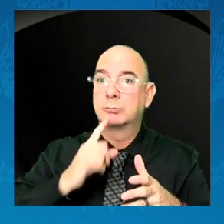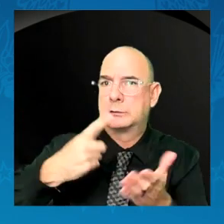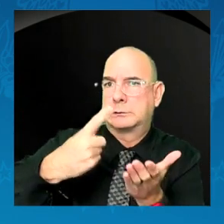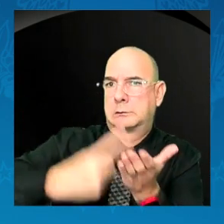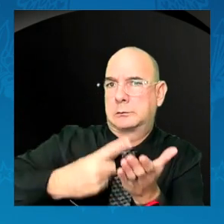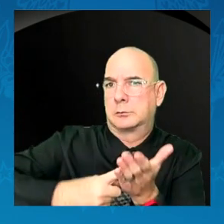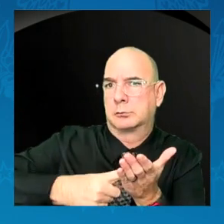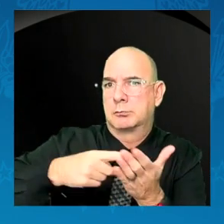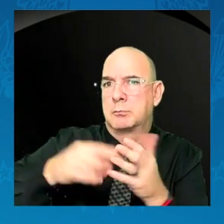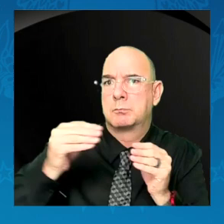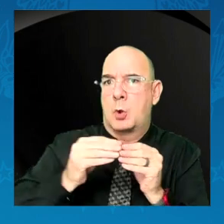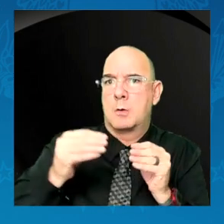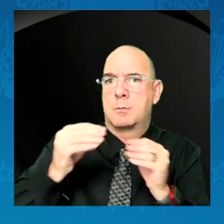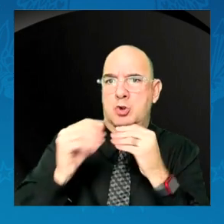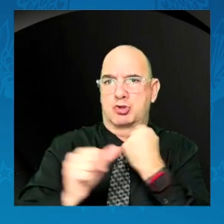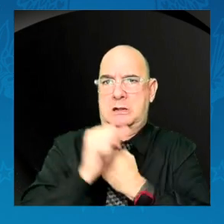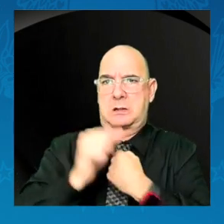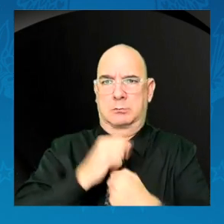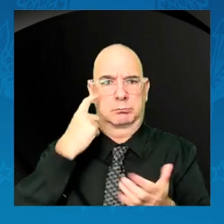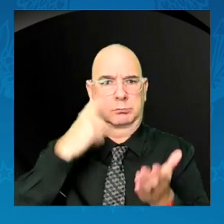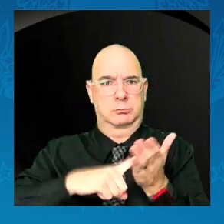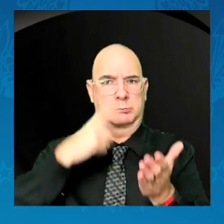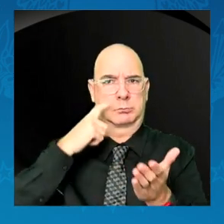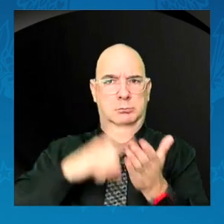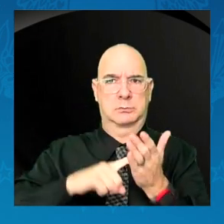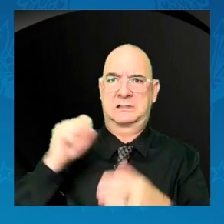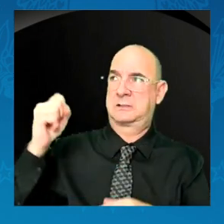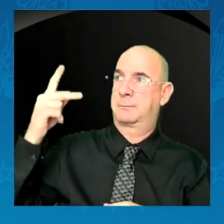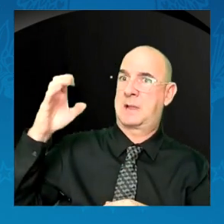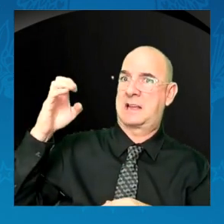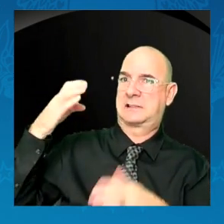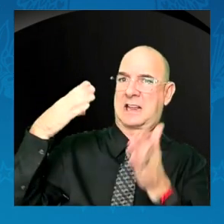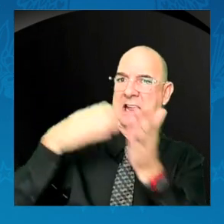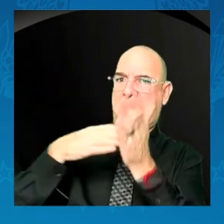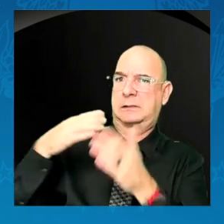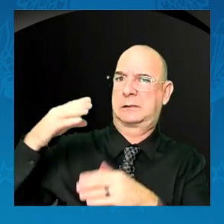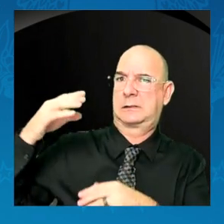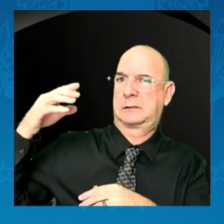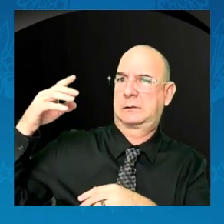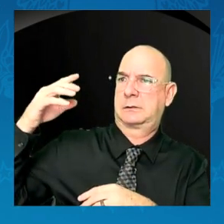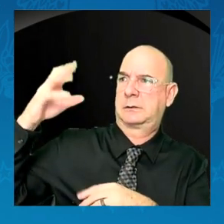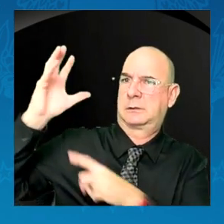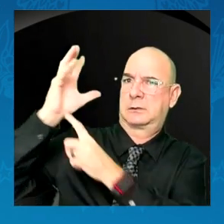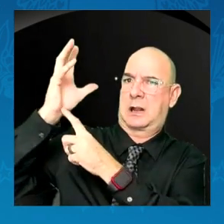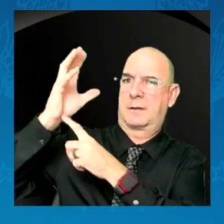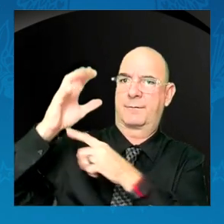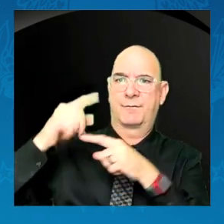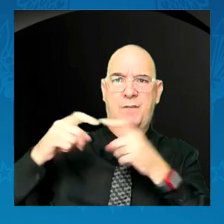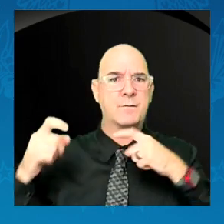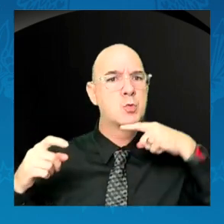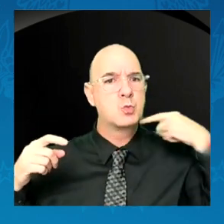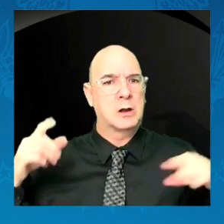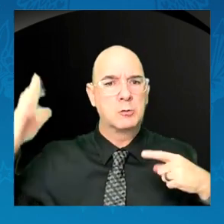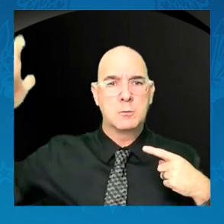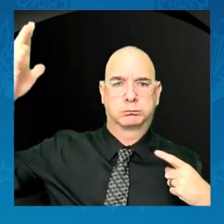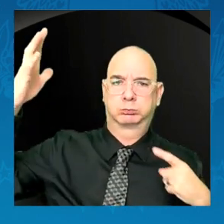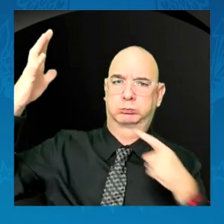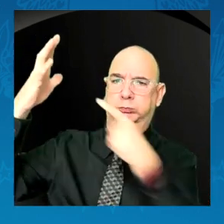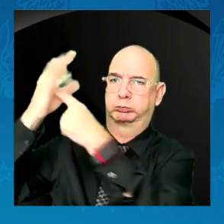of anti-satellite weapons by both China and Russia. And we work with our colleagues across the government with agencies like the Commerce Department